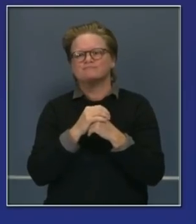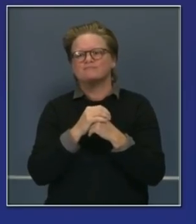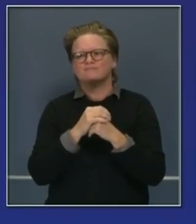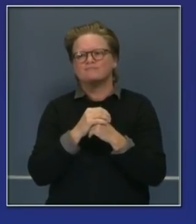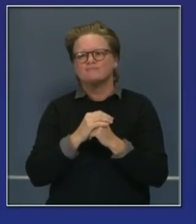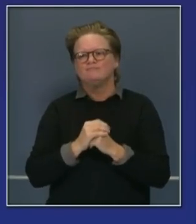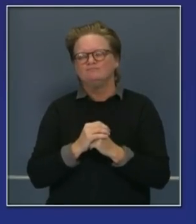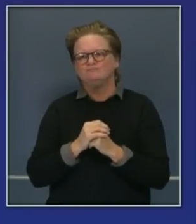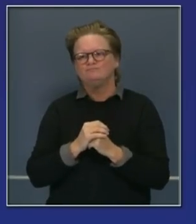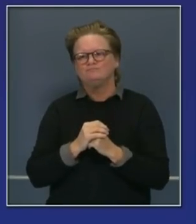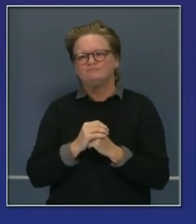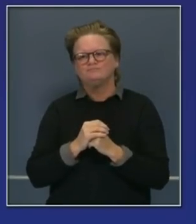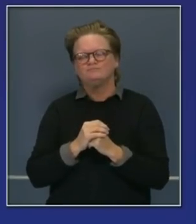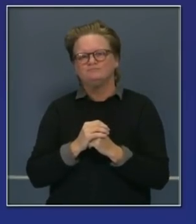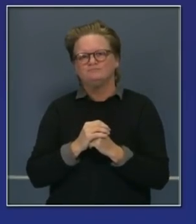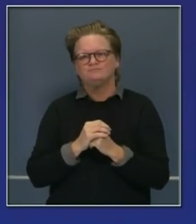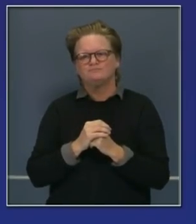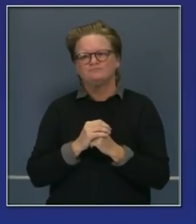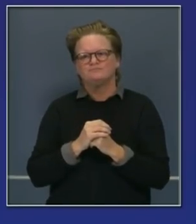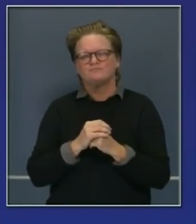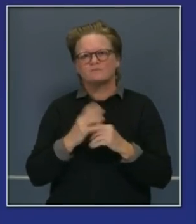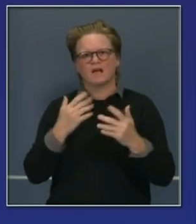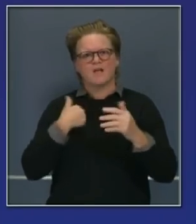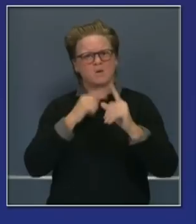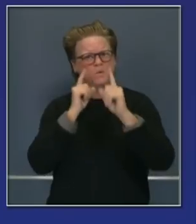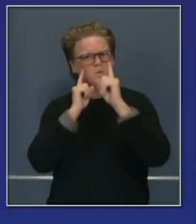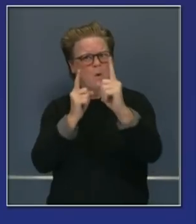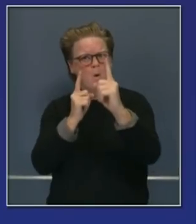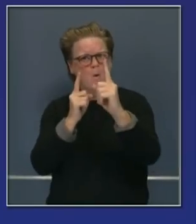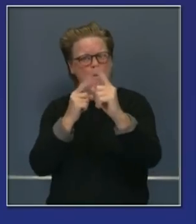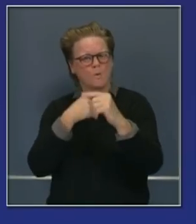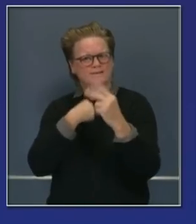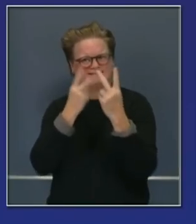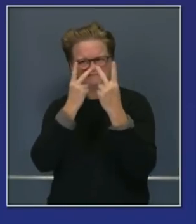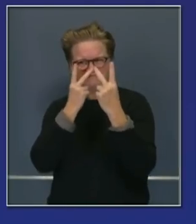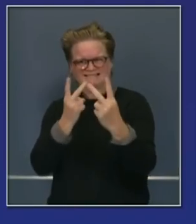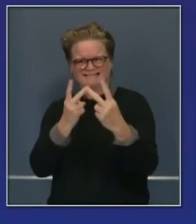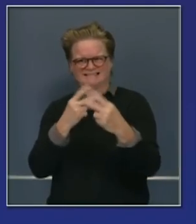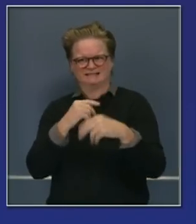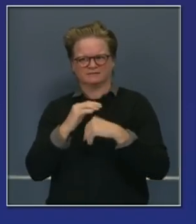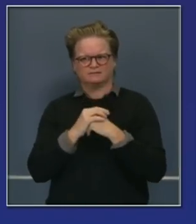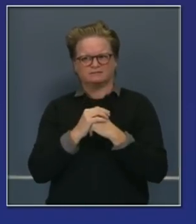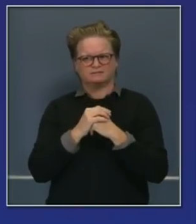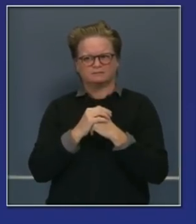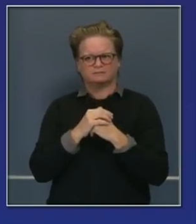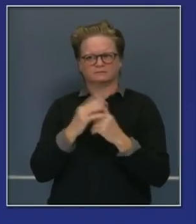THE TIER STATUS THE WAY WE DID. IT IS ABOUT BEING MORE AND LESS RESTRICTIVE NOT BASED UPON